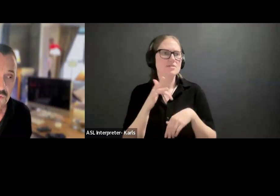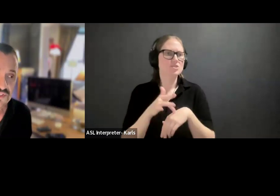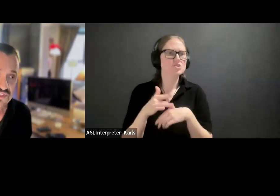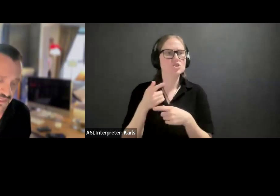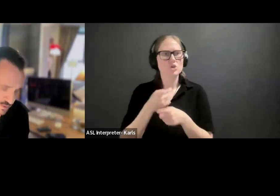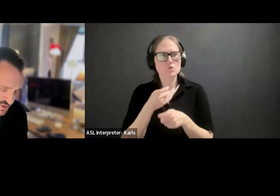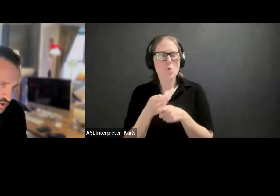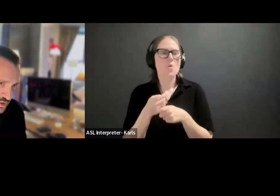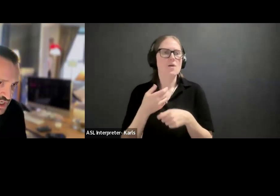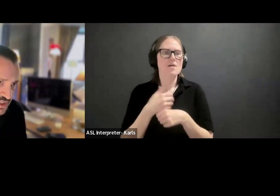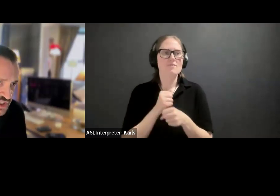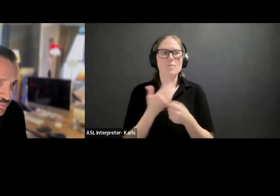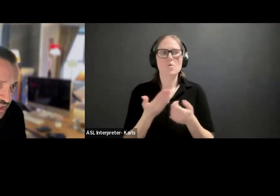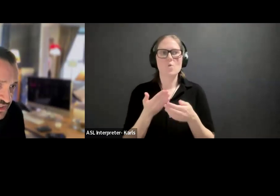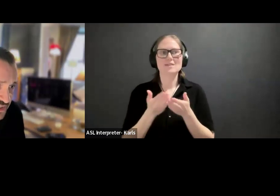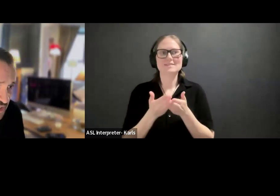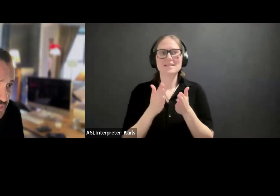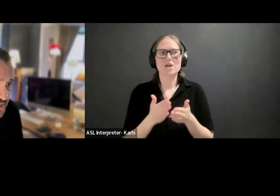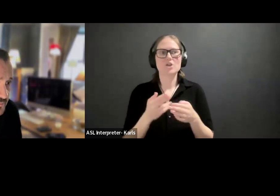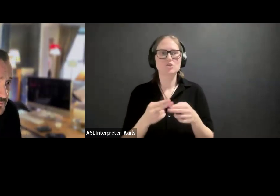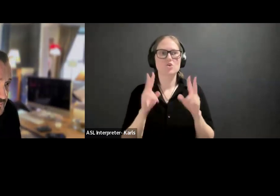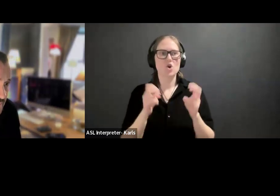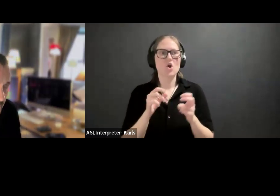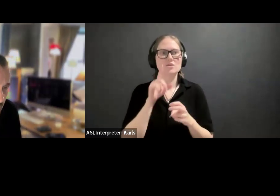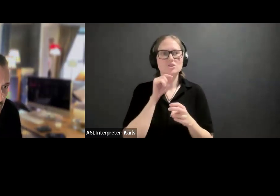what sailors call chicken-ship relationships.